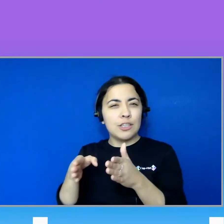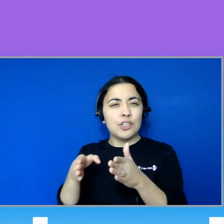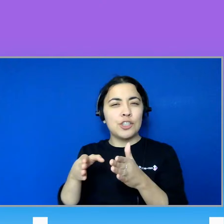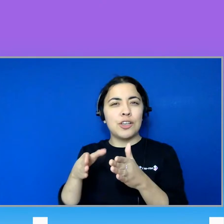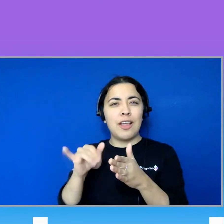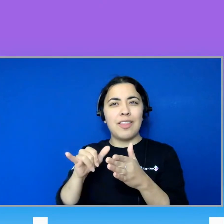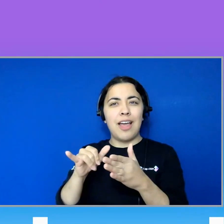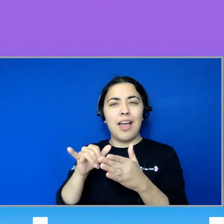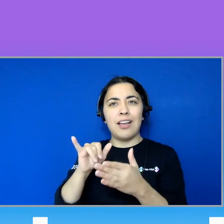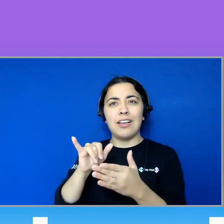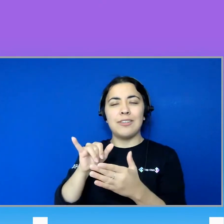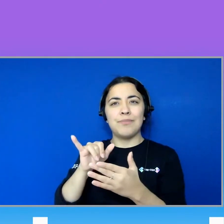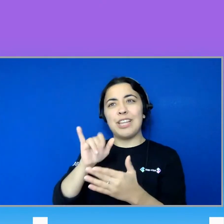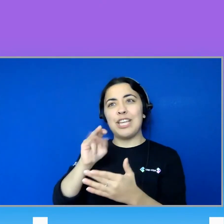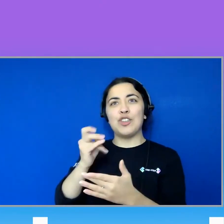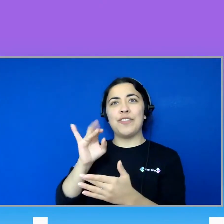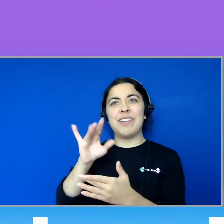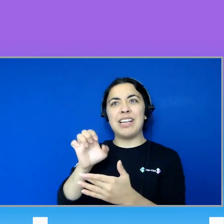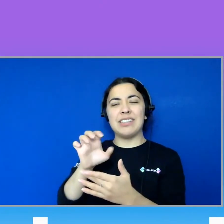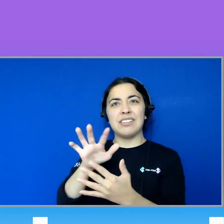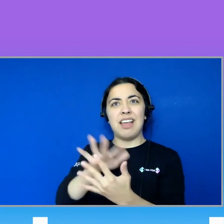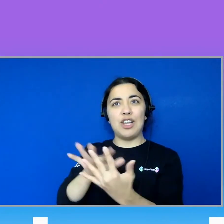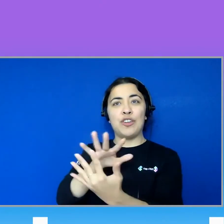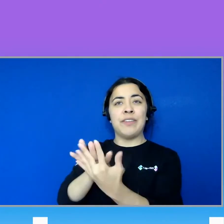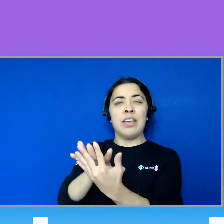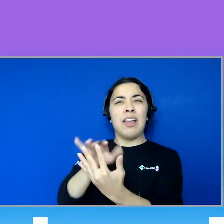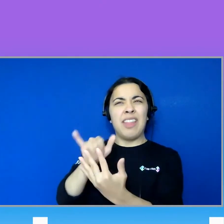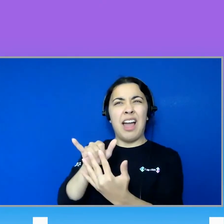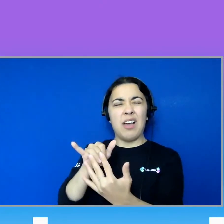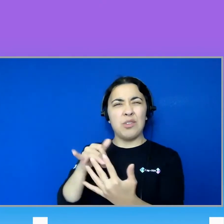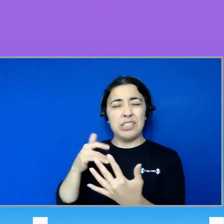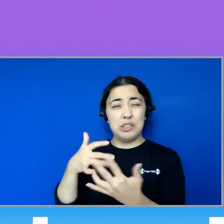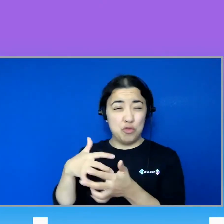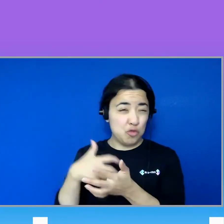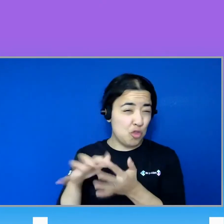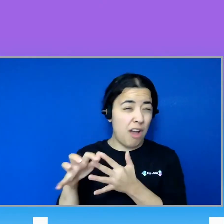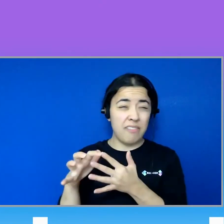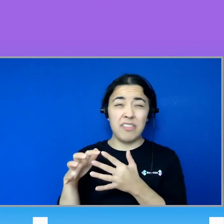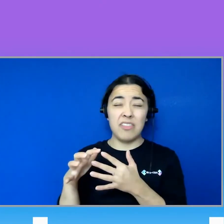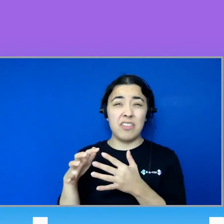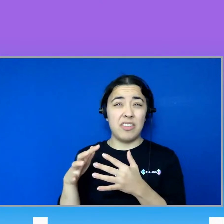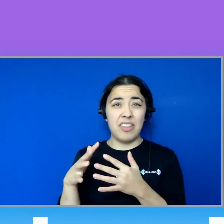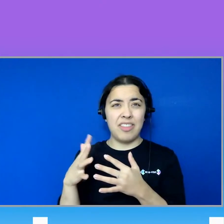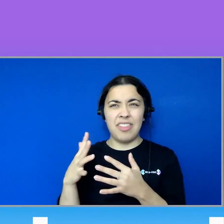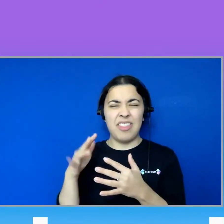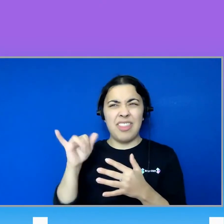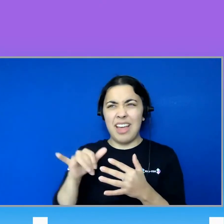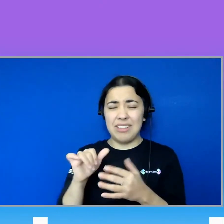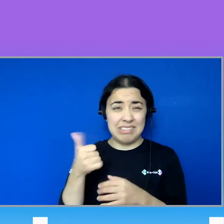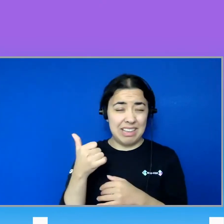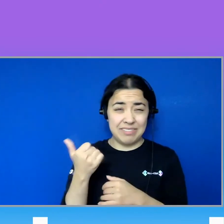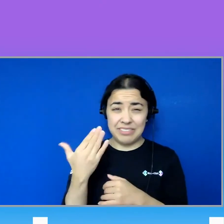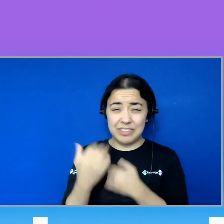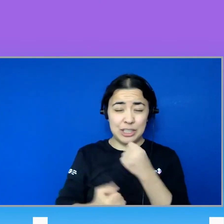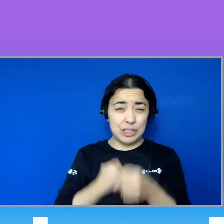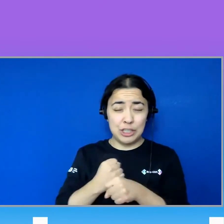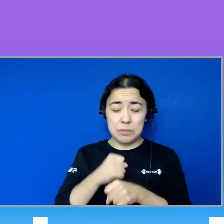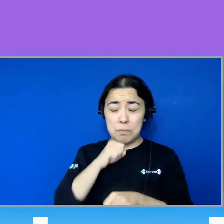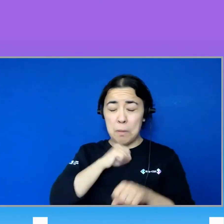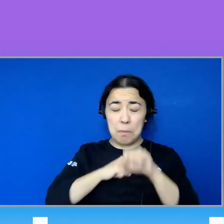a gooey interface was a rough one. Pretty much. It was a rough